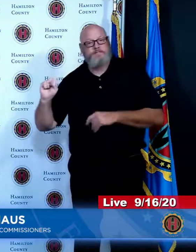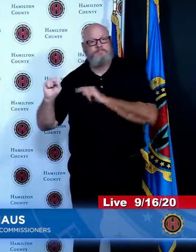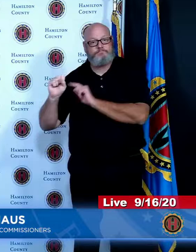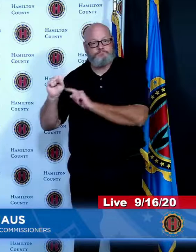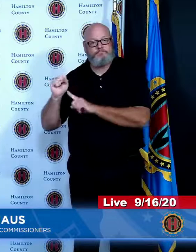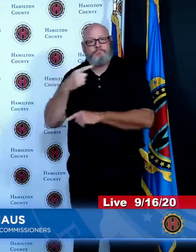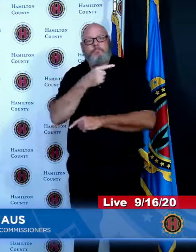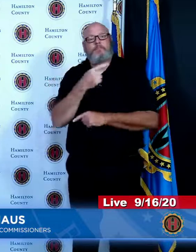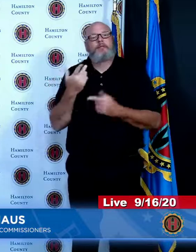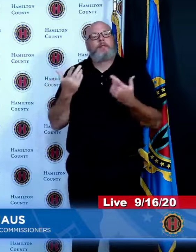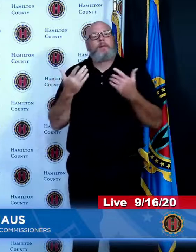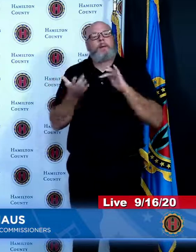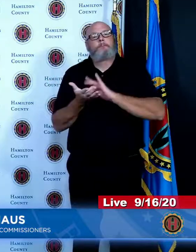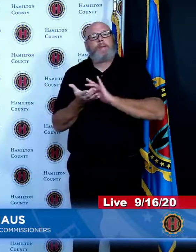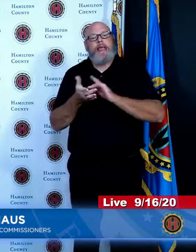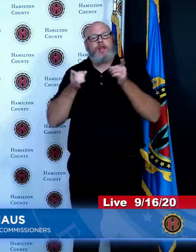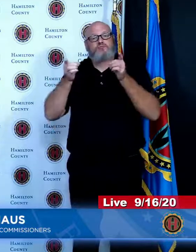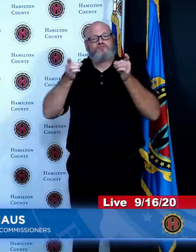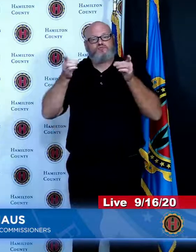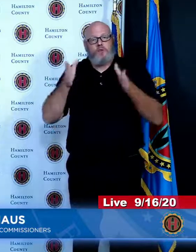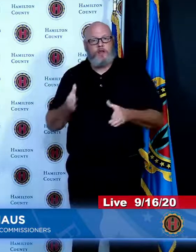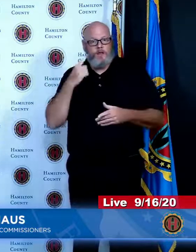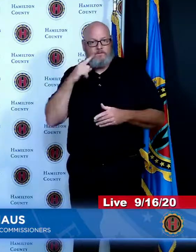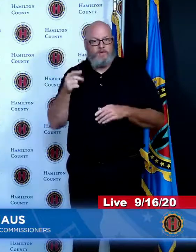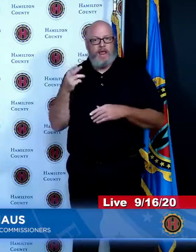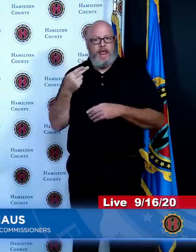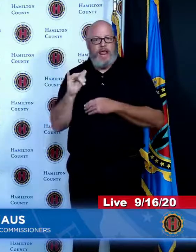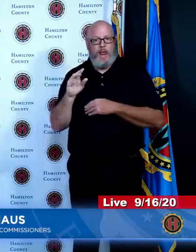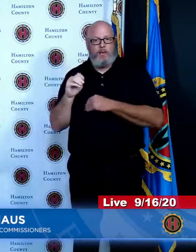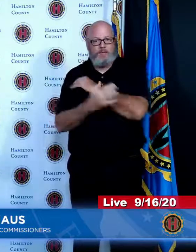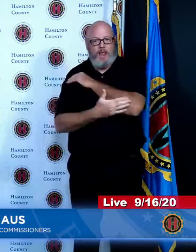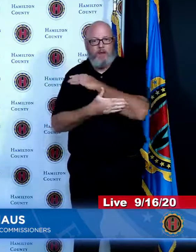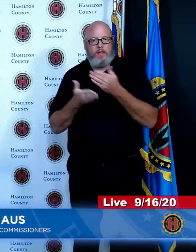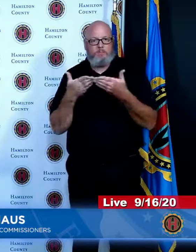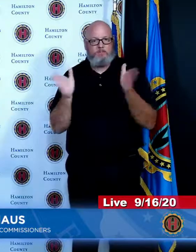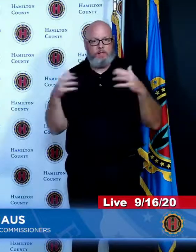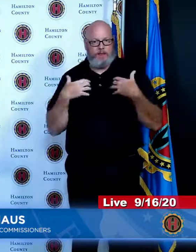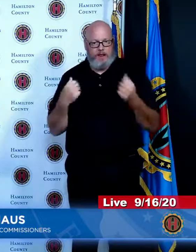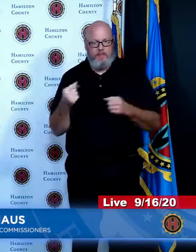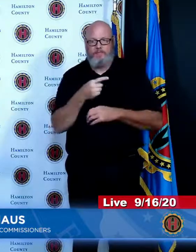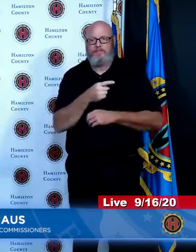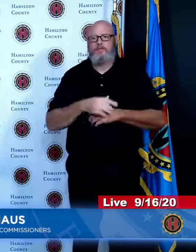of Dr Fauci and so he knows everything about Covid-19 about the health